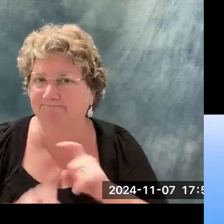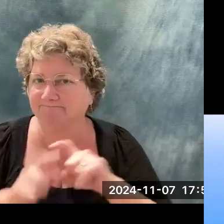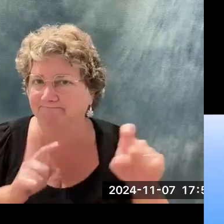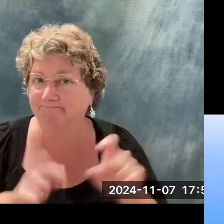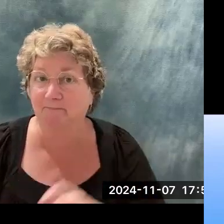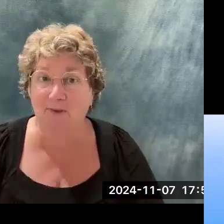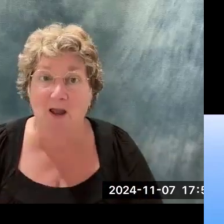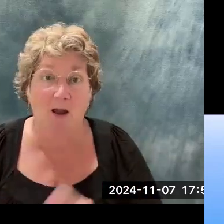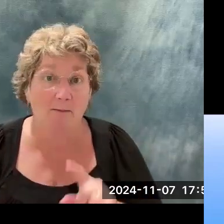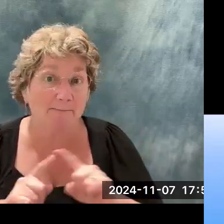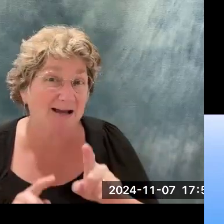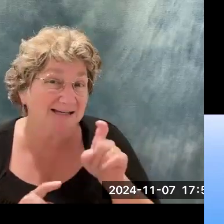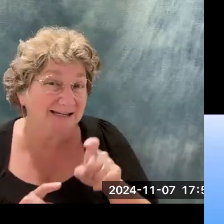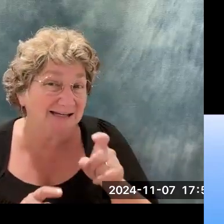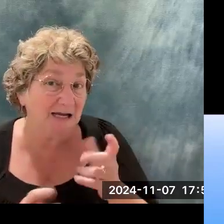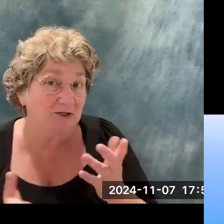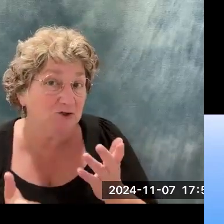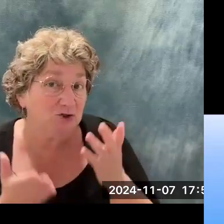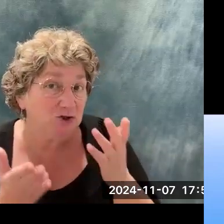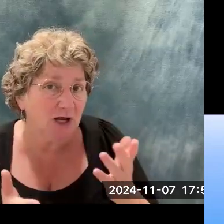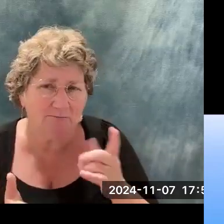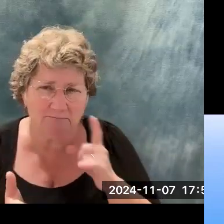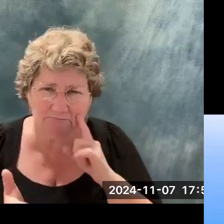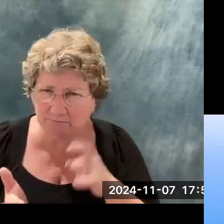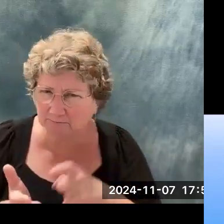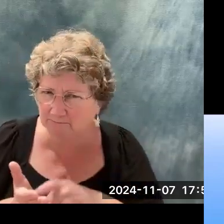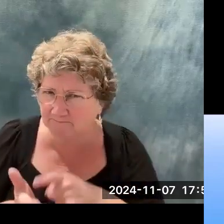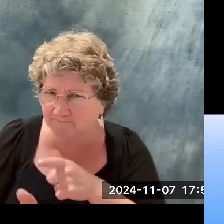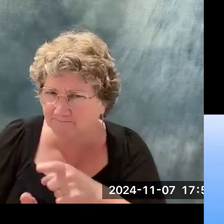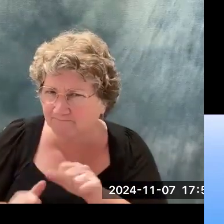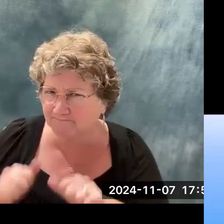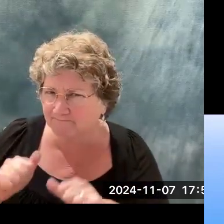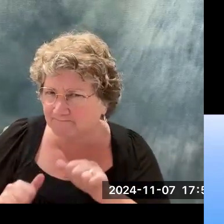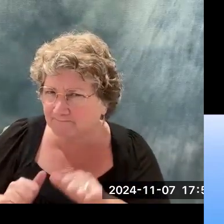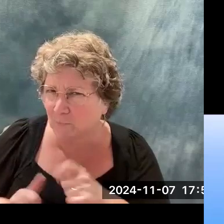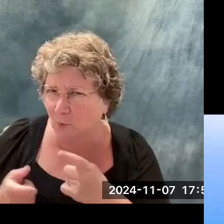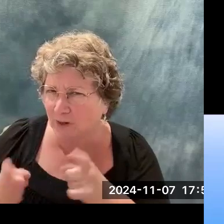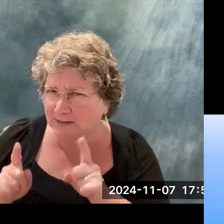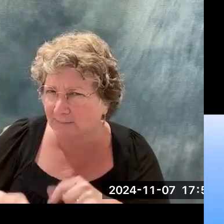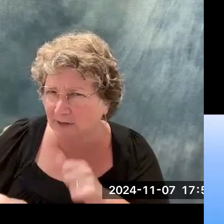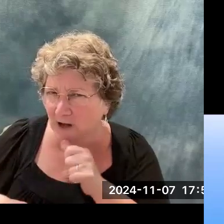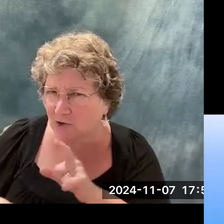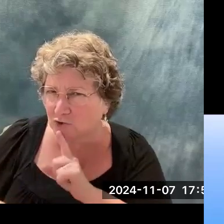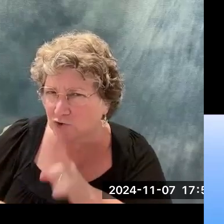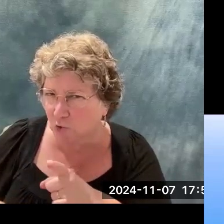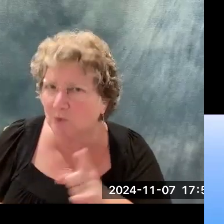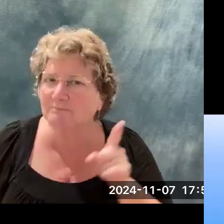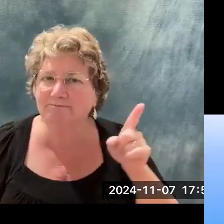or if you start to see things that you're just not sure about, the pediatrician may be someone